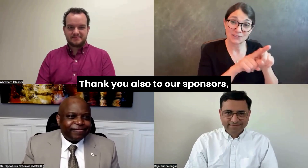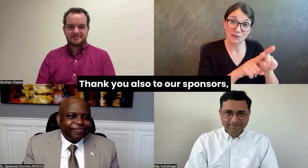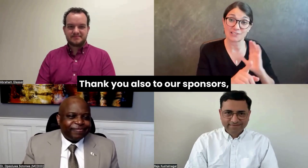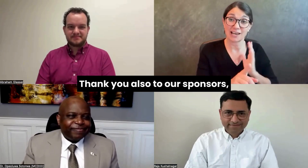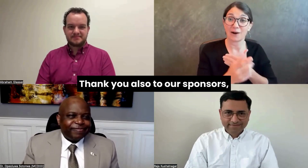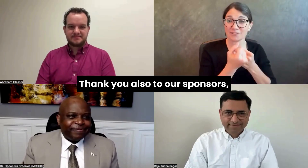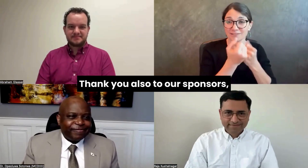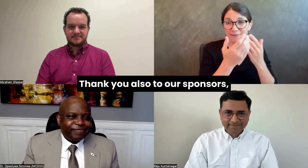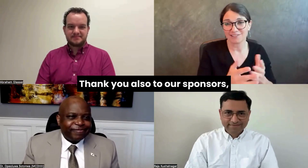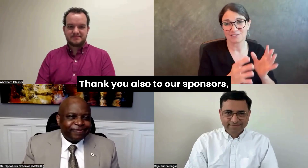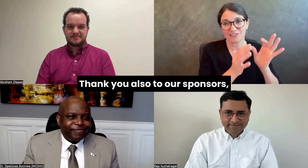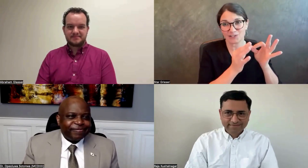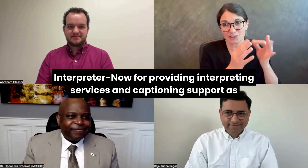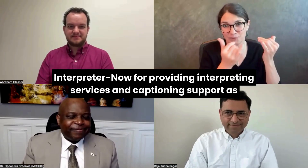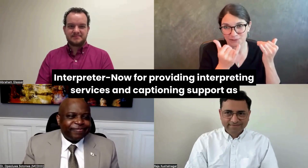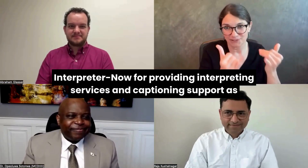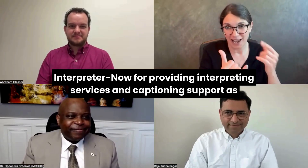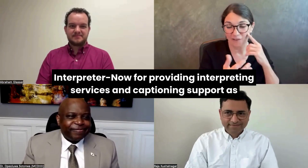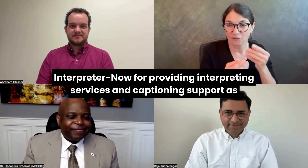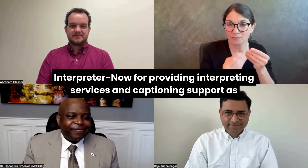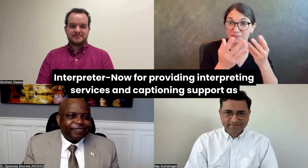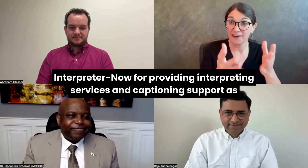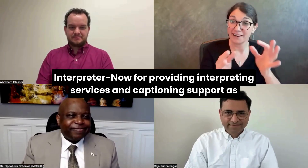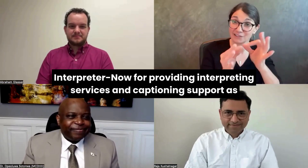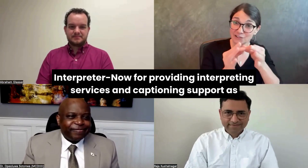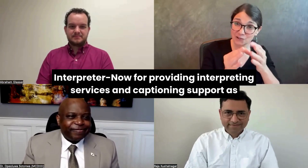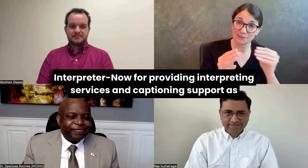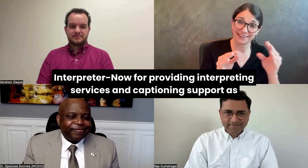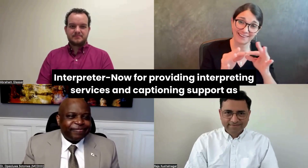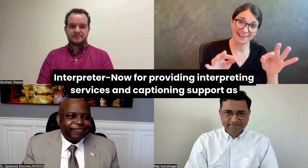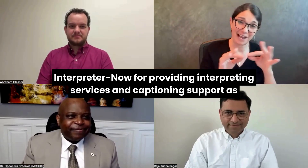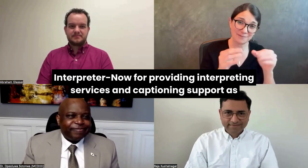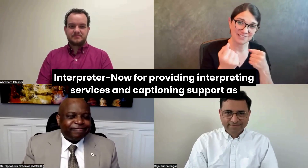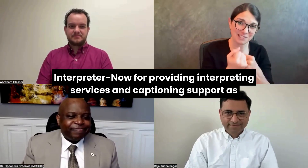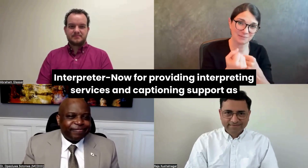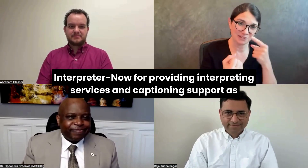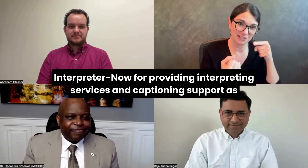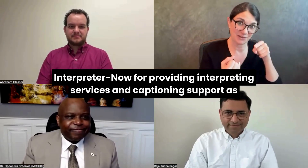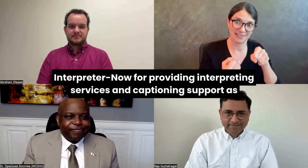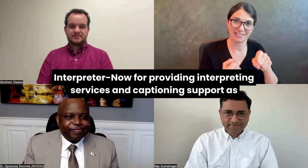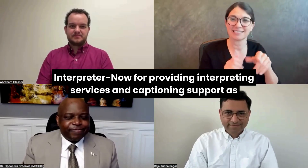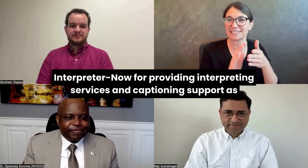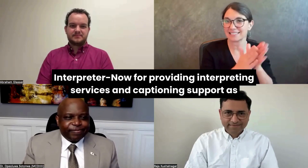Interpreter-Now for providing interpreting services and captioning support as well as accessibility.